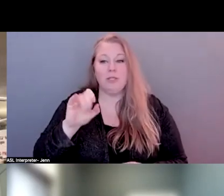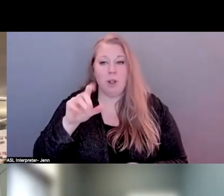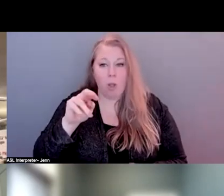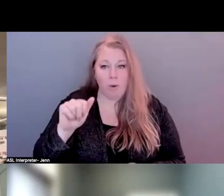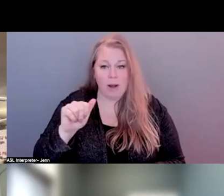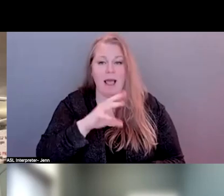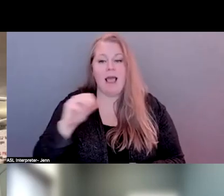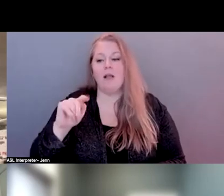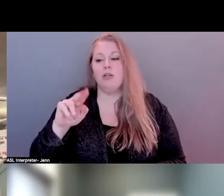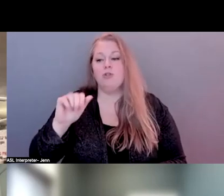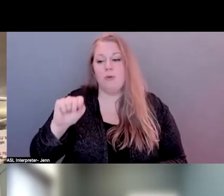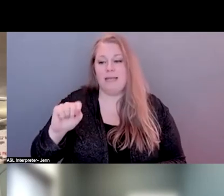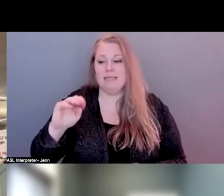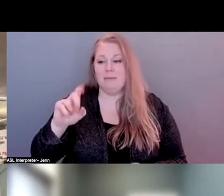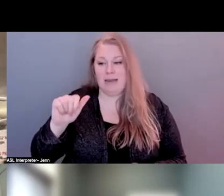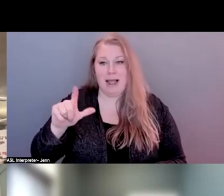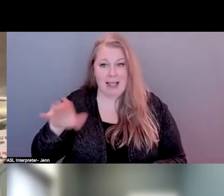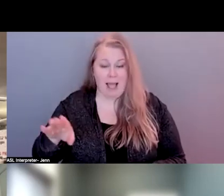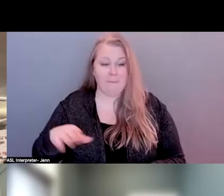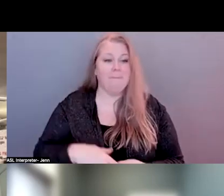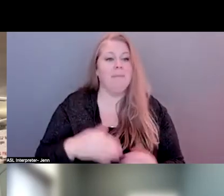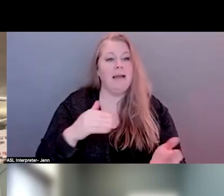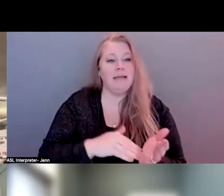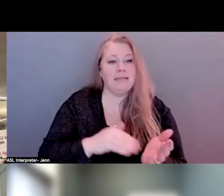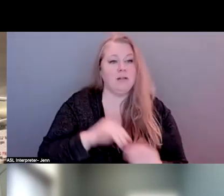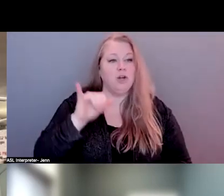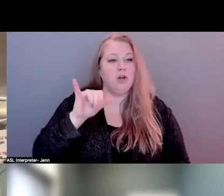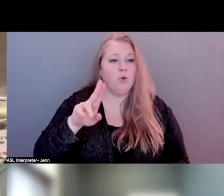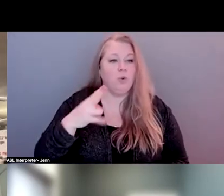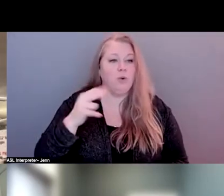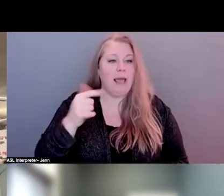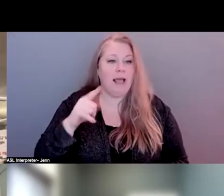lab there. And Dr. Yuhang Zhao from the University of Wisconsin-Madison.